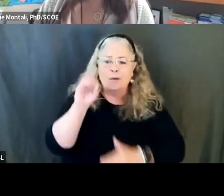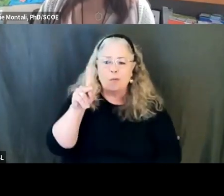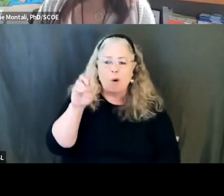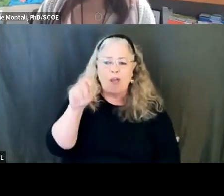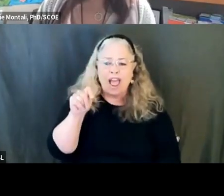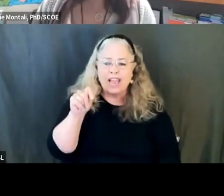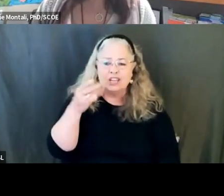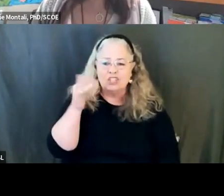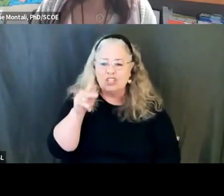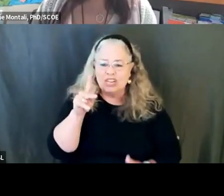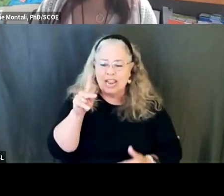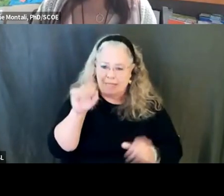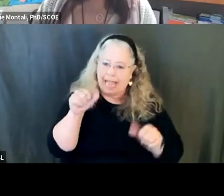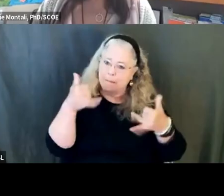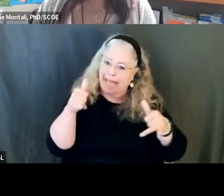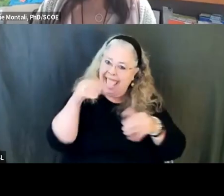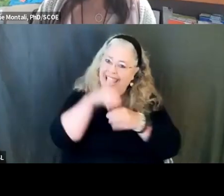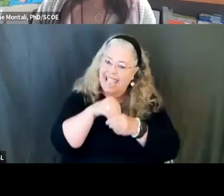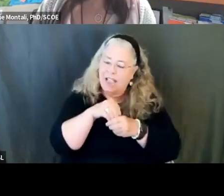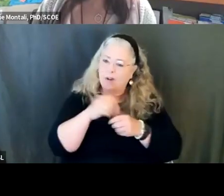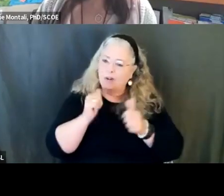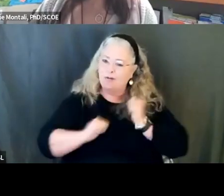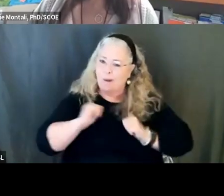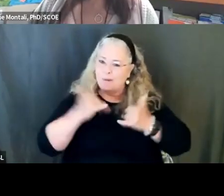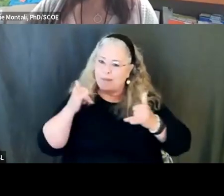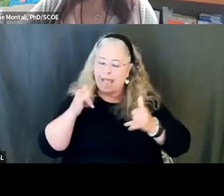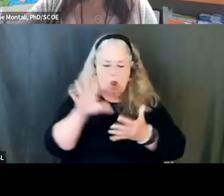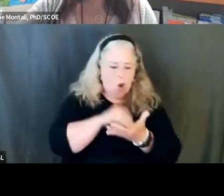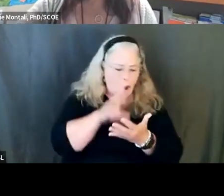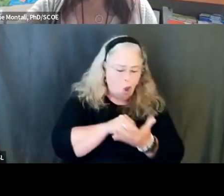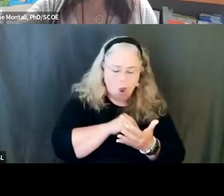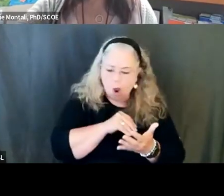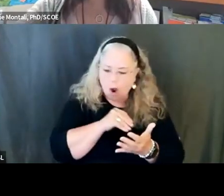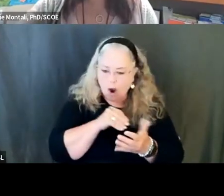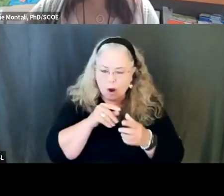dramatic play going on but all the while they were learning about all of they wrote they each design